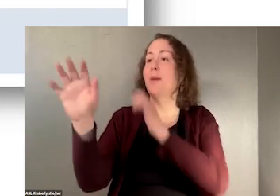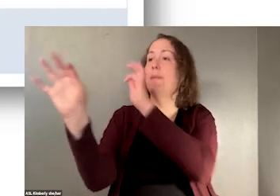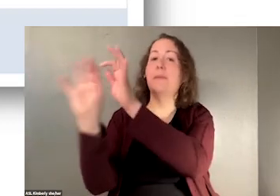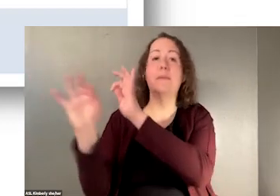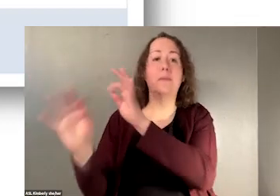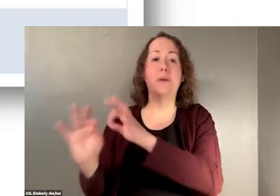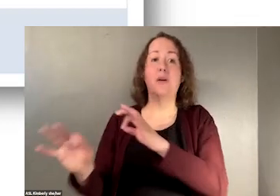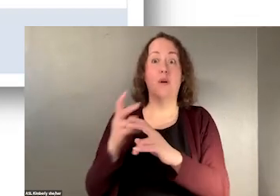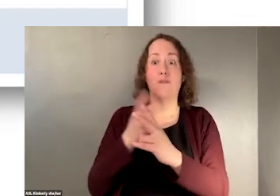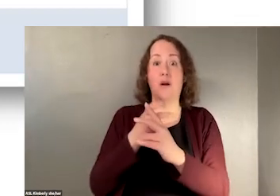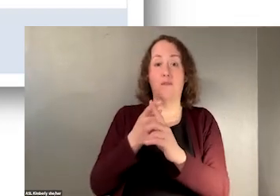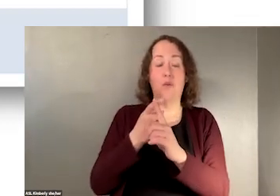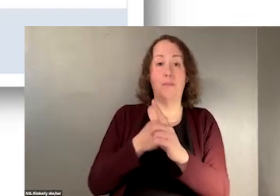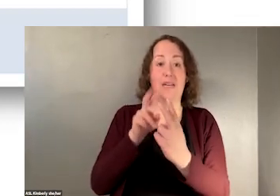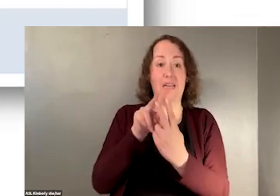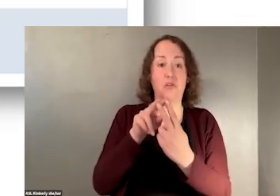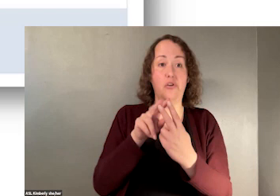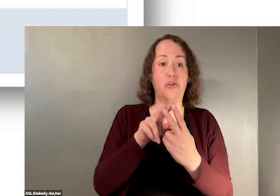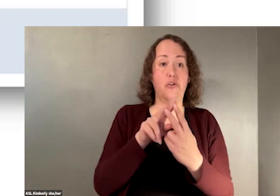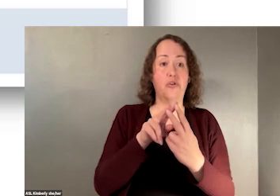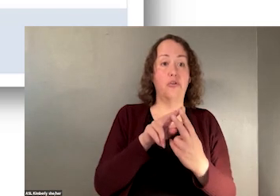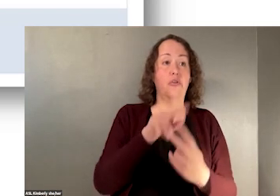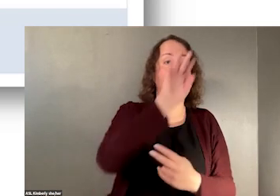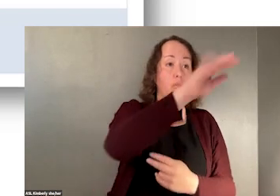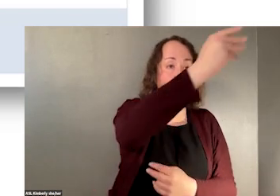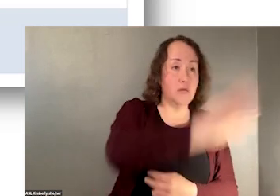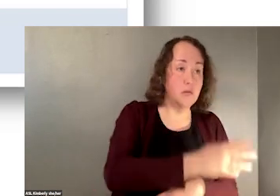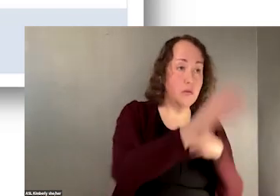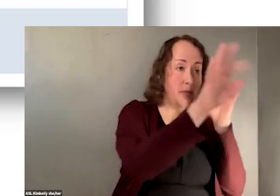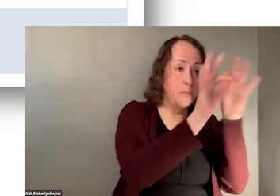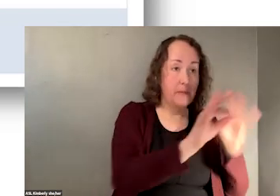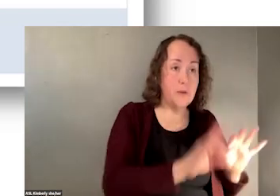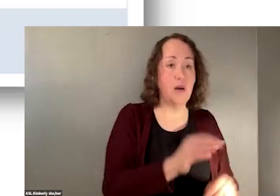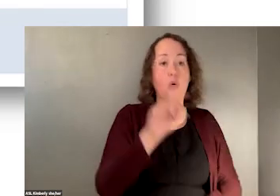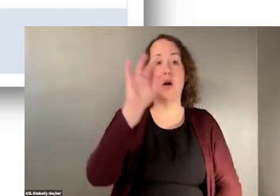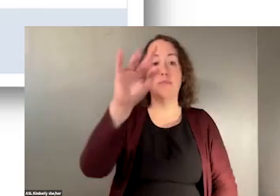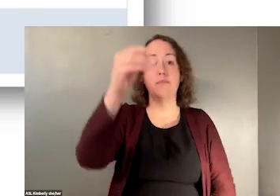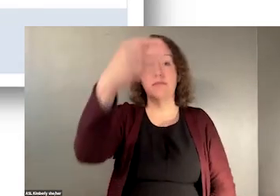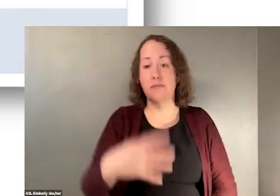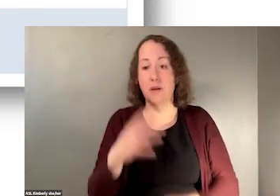of these tabs and add citations, some from My Bibliography, and some from ORCID. It's up to you.